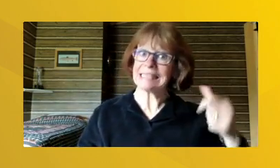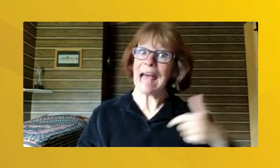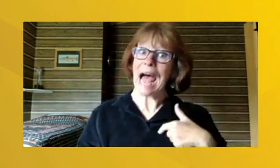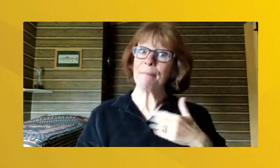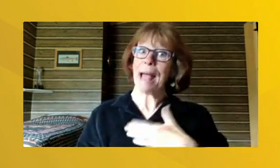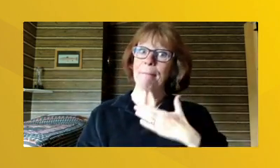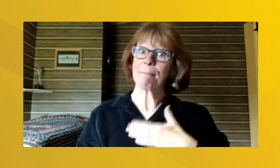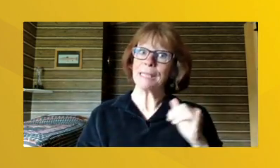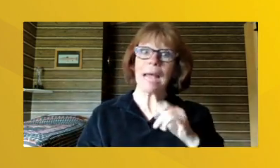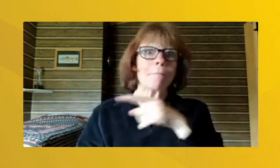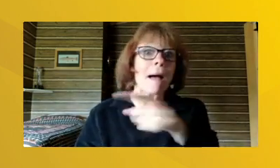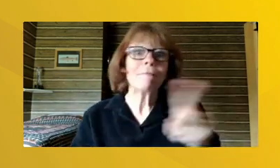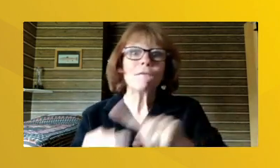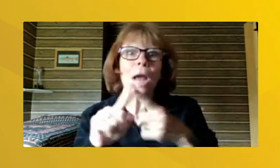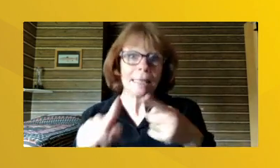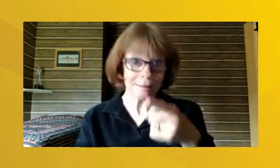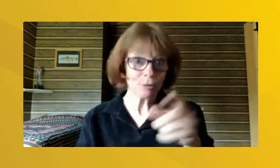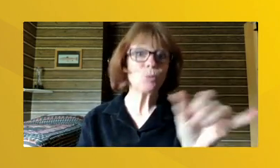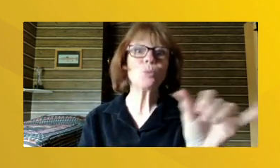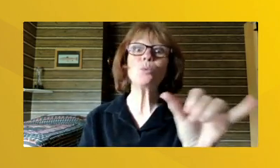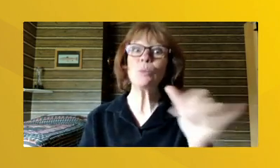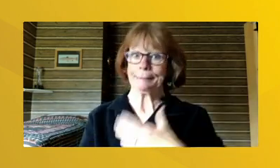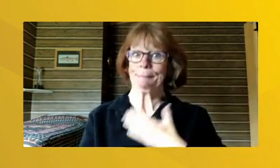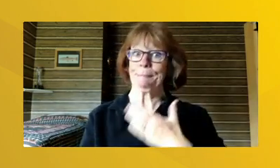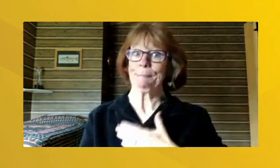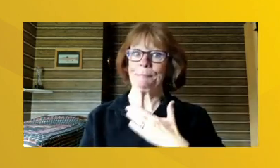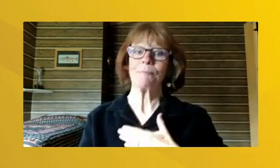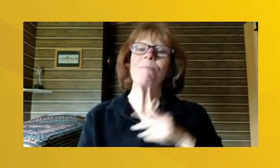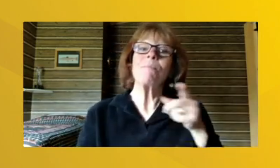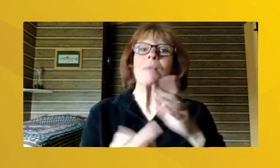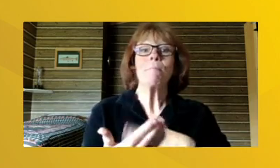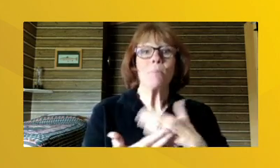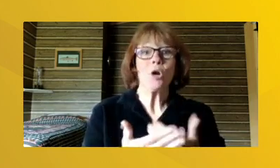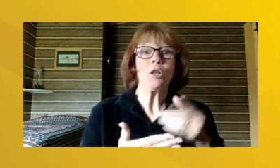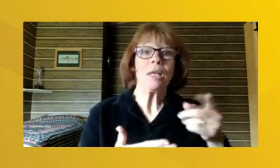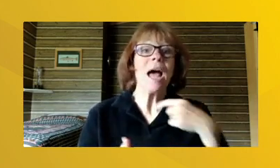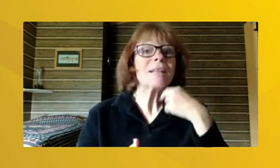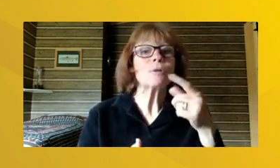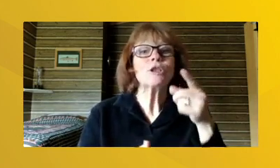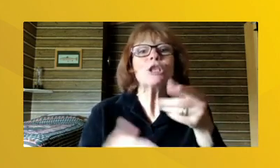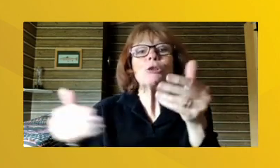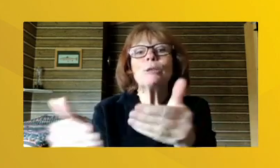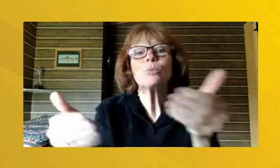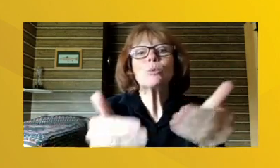OK. So as it's Pinky's birthday, I told her she could introduce everybody in this panel.